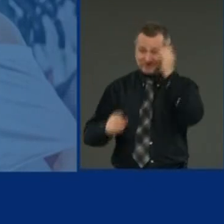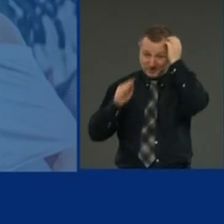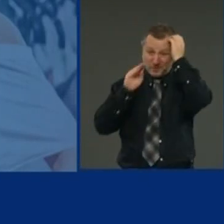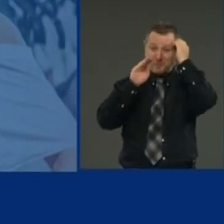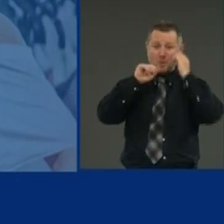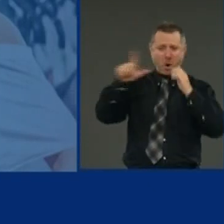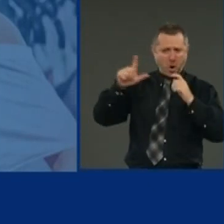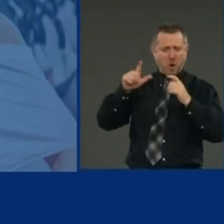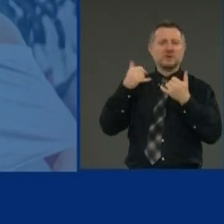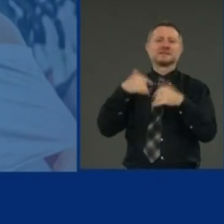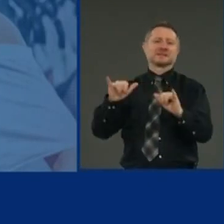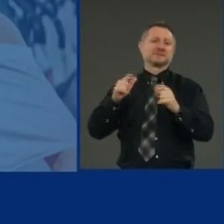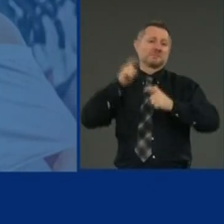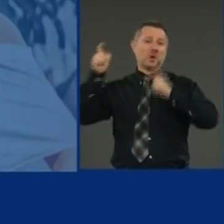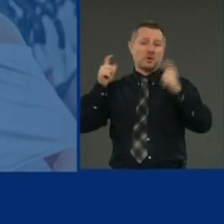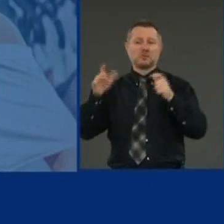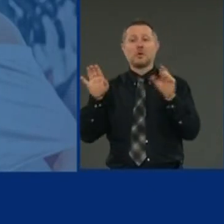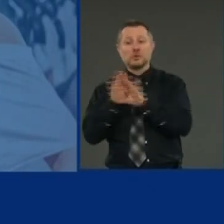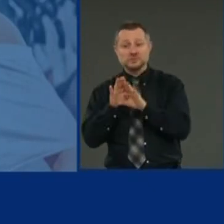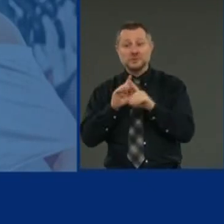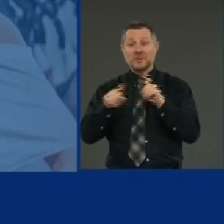ALL OF THE OTHER CUSTOMERS RUN